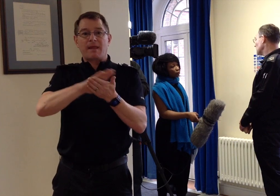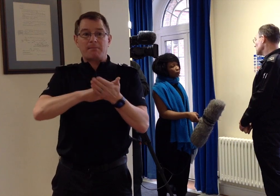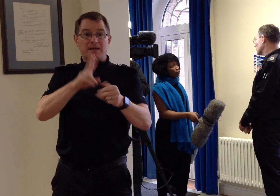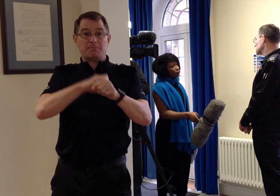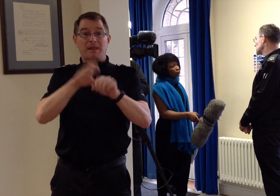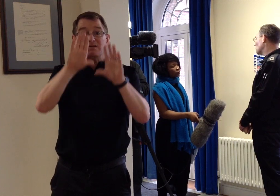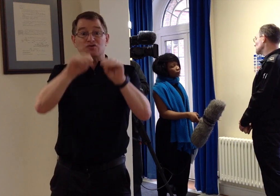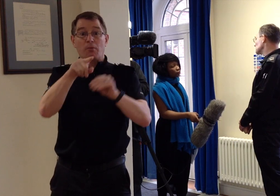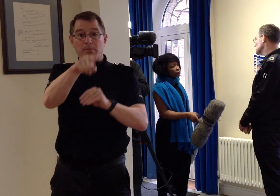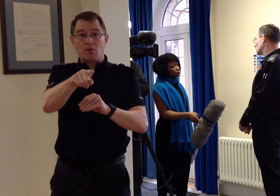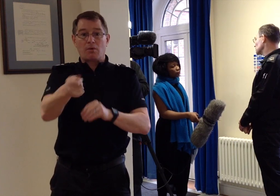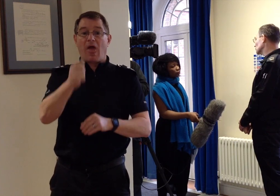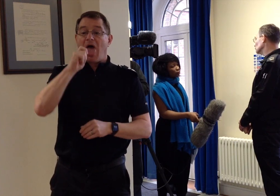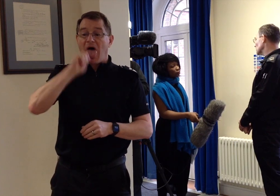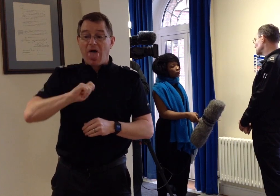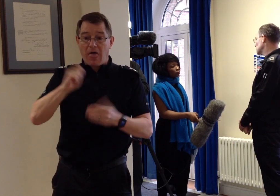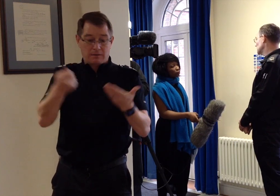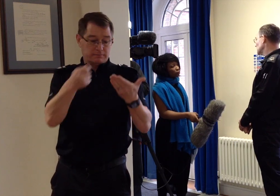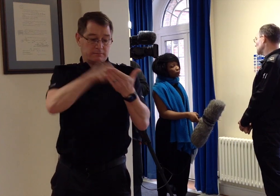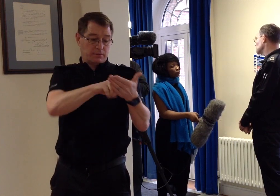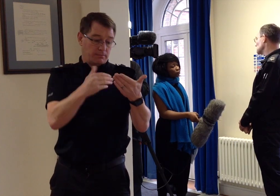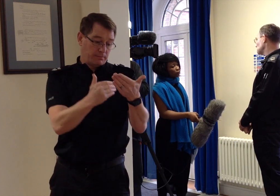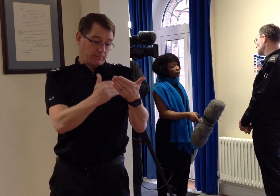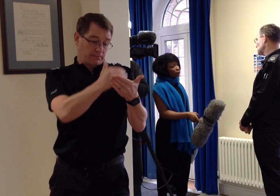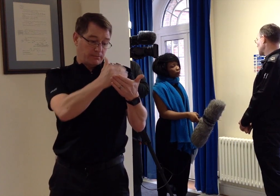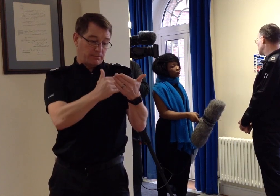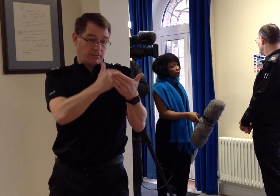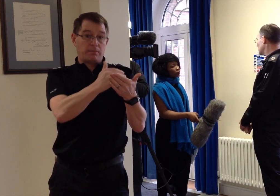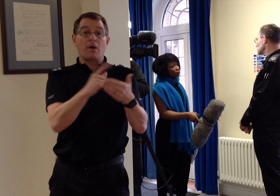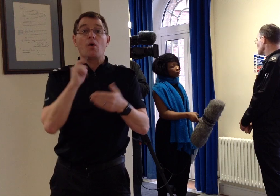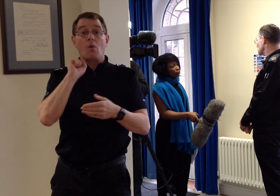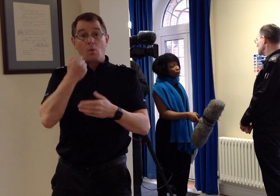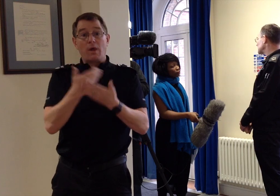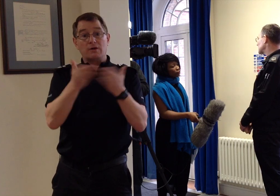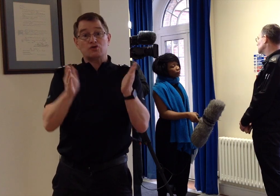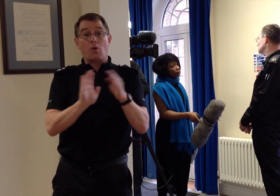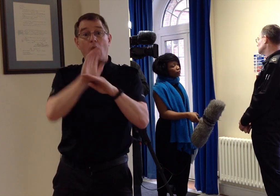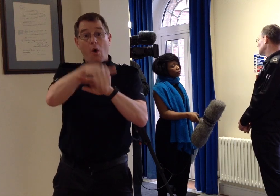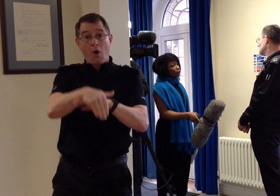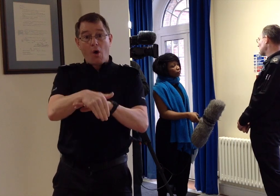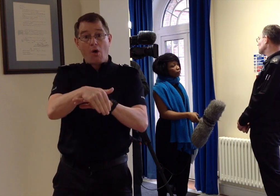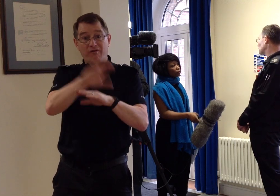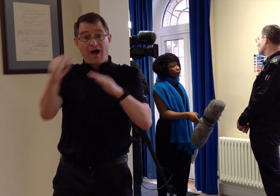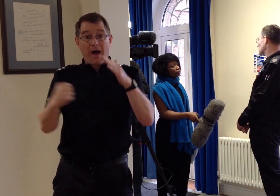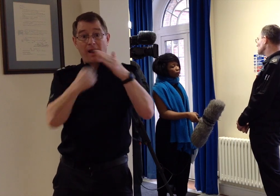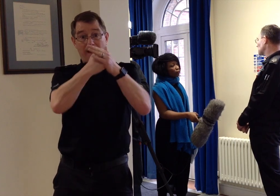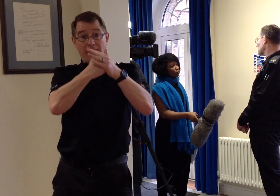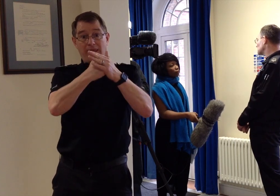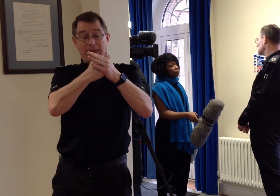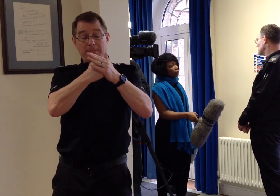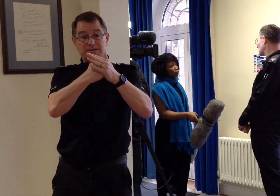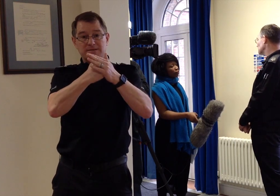so if the police stop you and do the mouth swab test it will show if you're over the limit